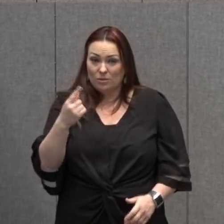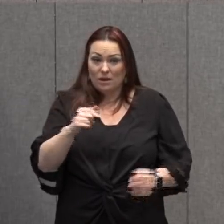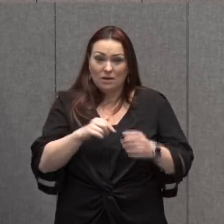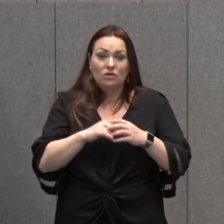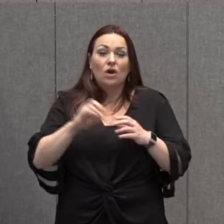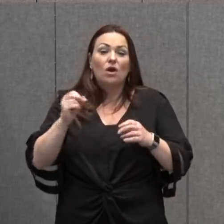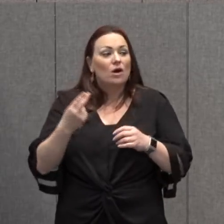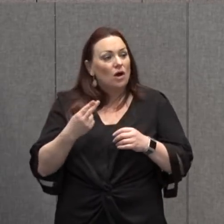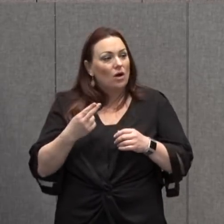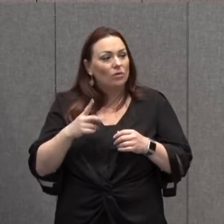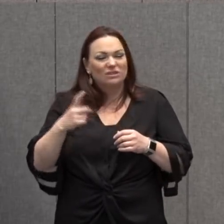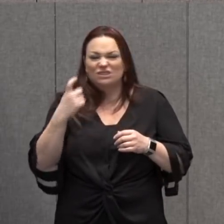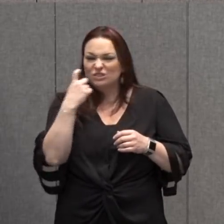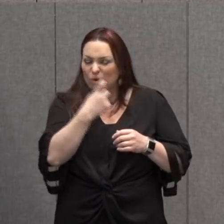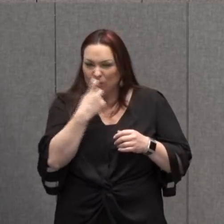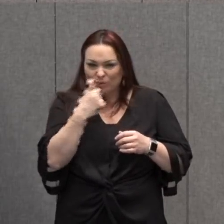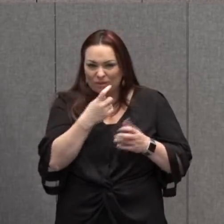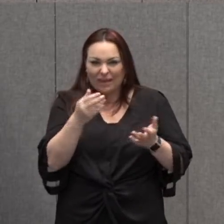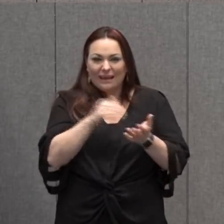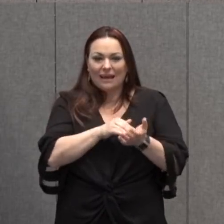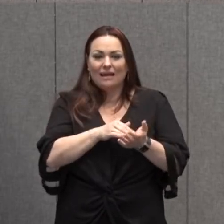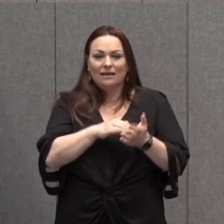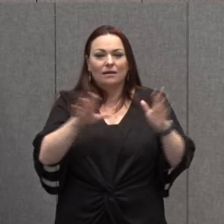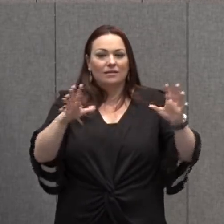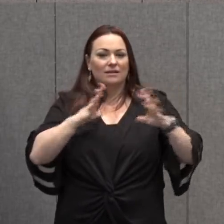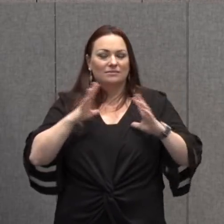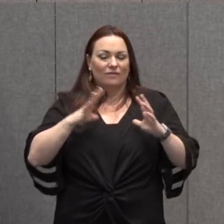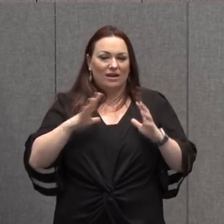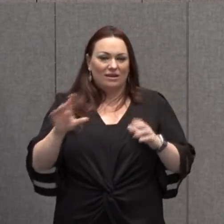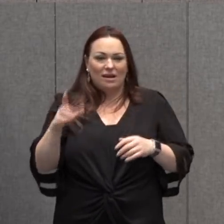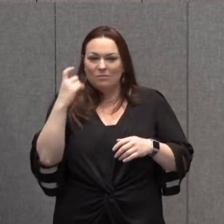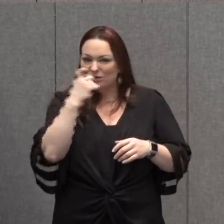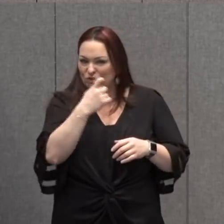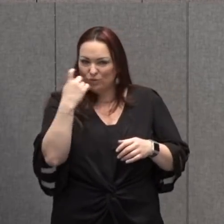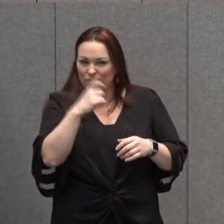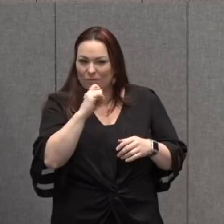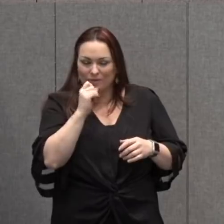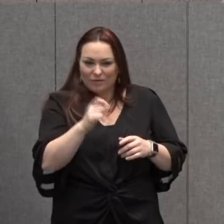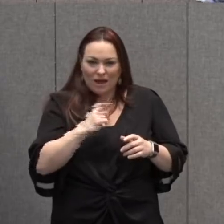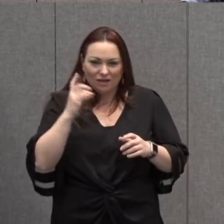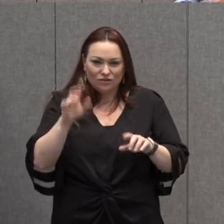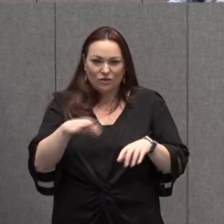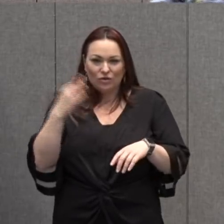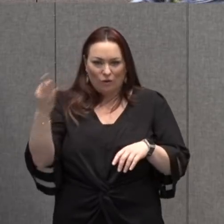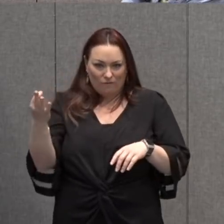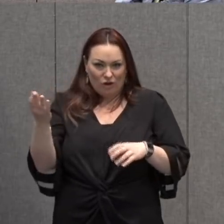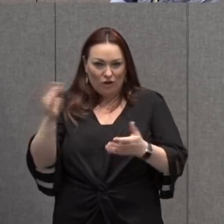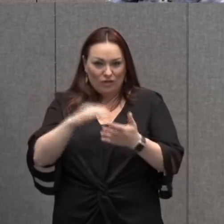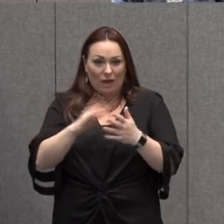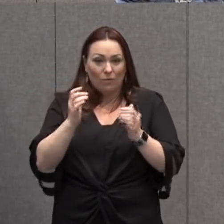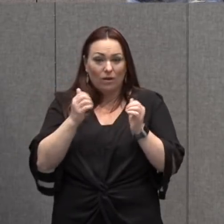I got tooth again. - Ah, drew tooth. Okay, I'm gonna find one that we haven't turned over that's gonna go with tooth.